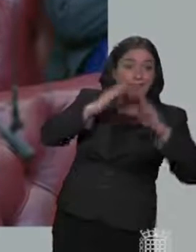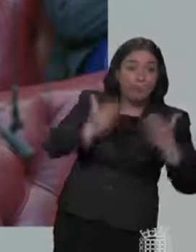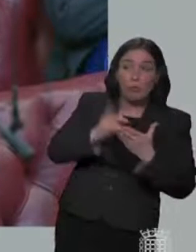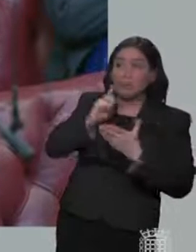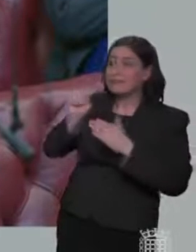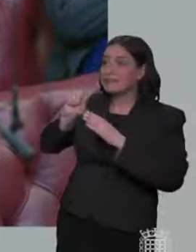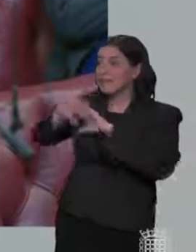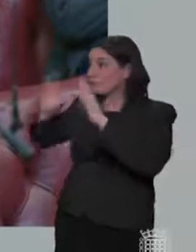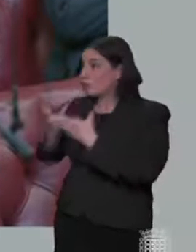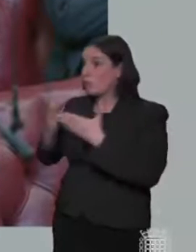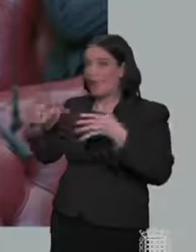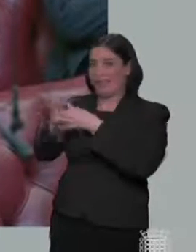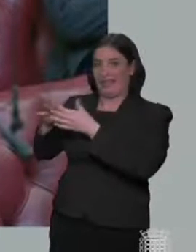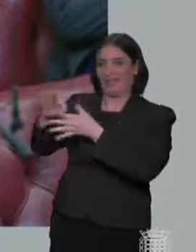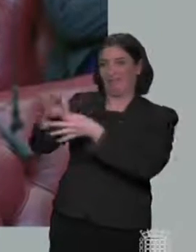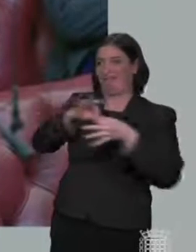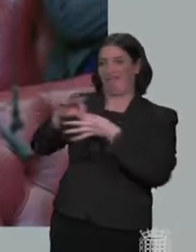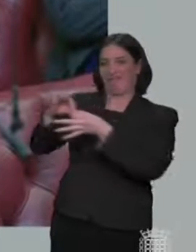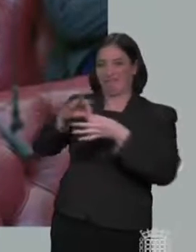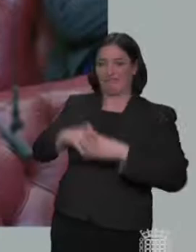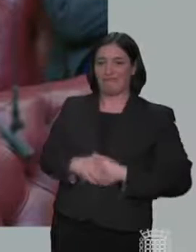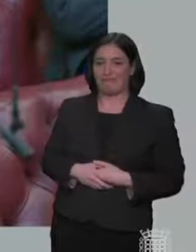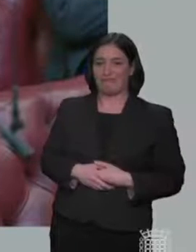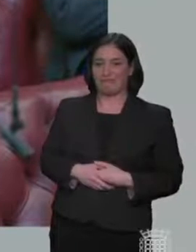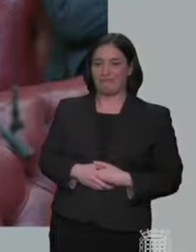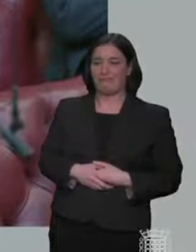legislation in the scottish parliament and the progress of sign language in wales